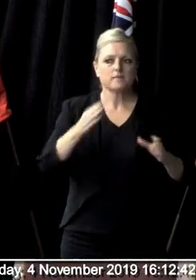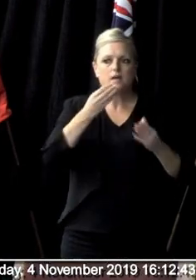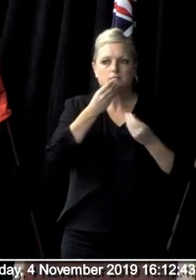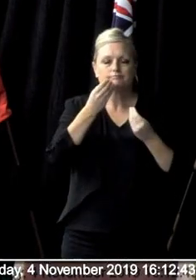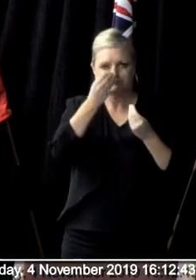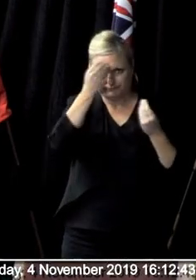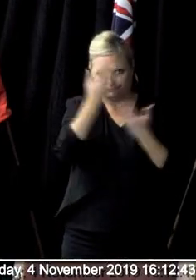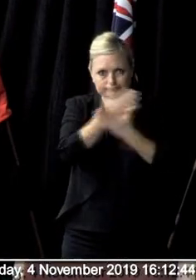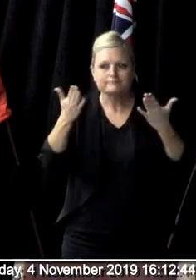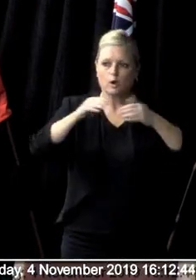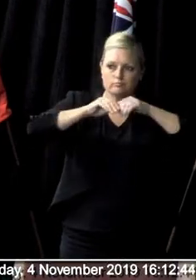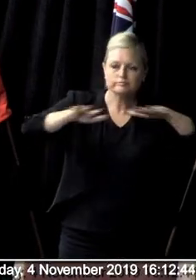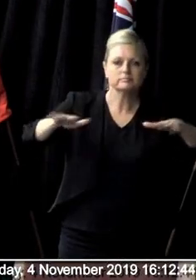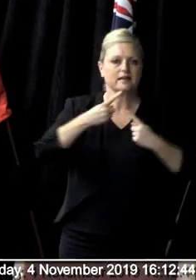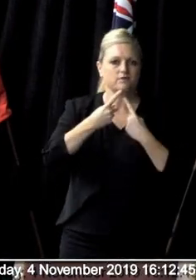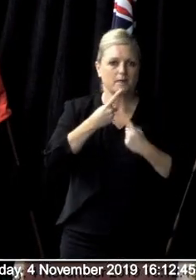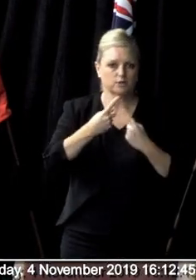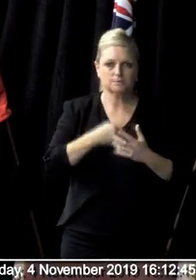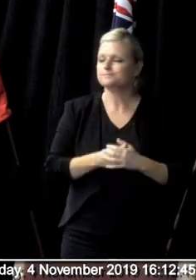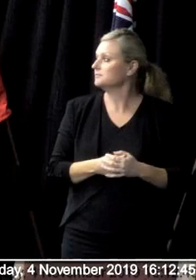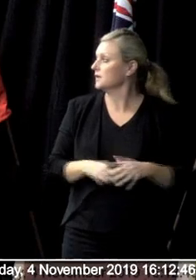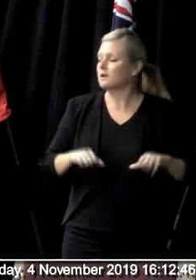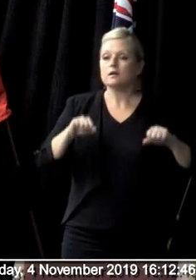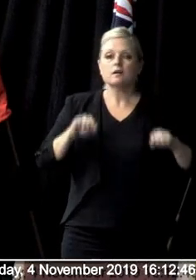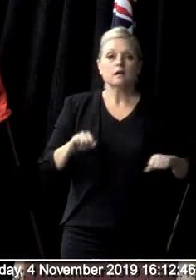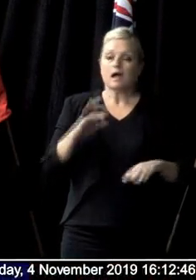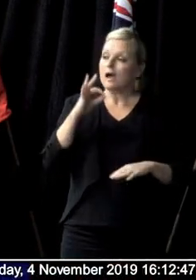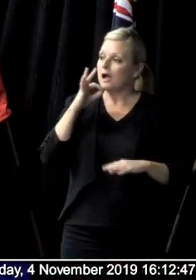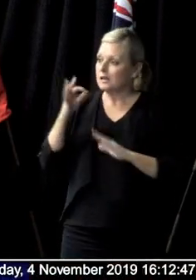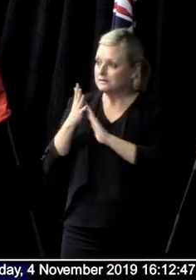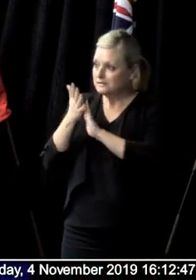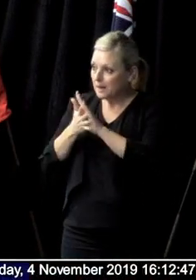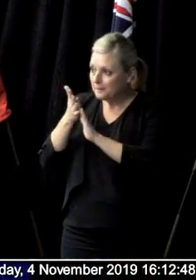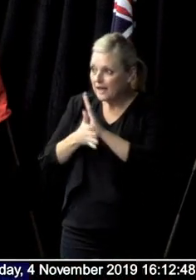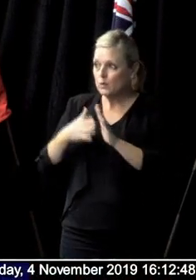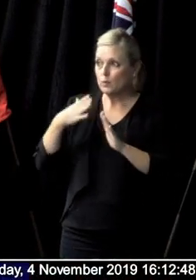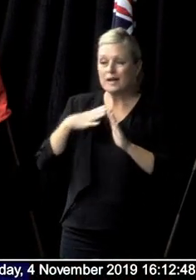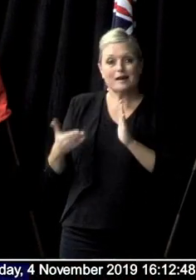Does that mean we need to make a separate direction to that effect?